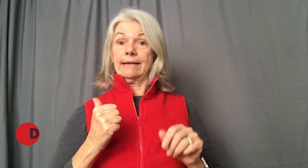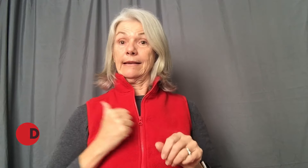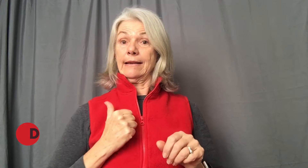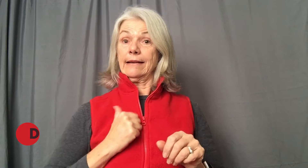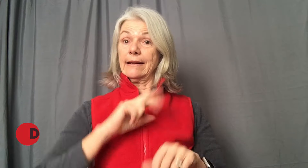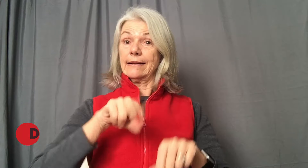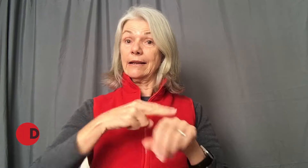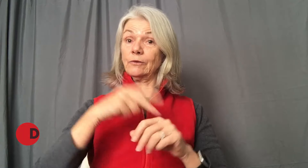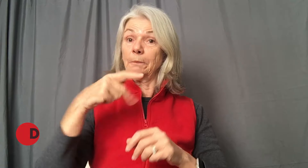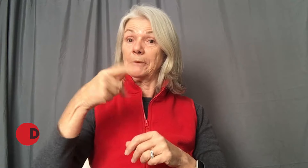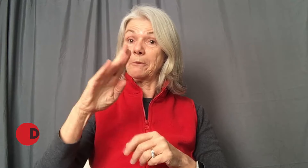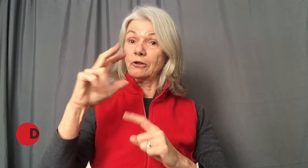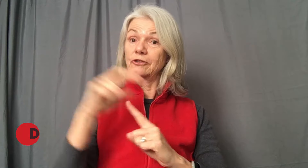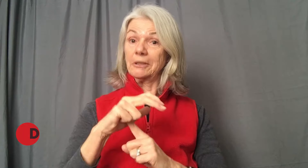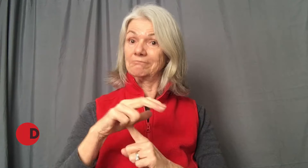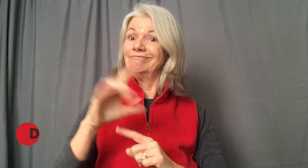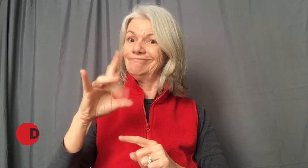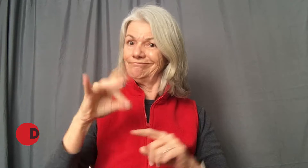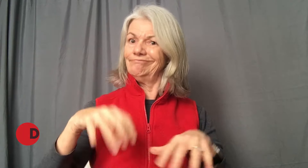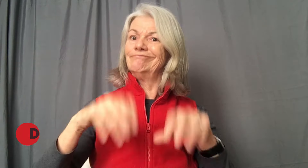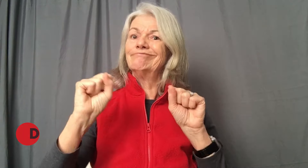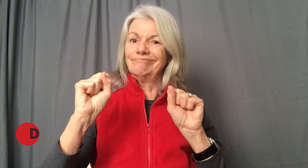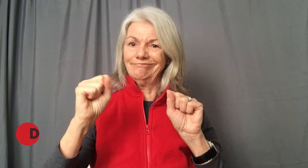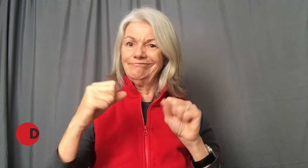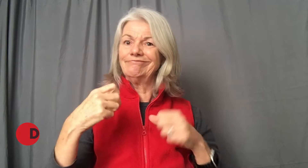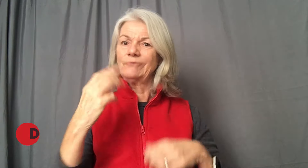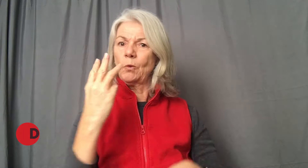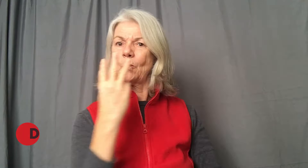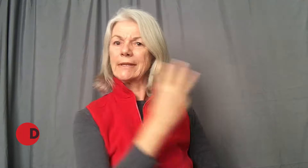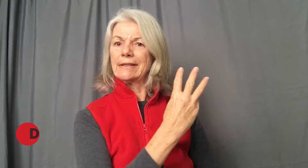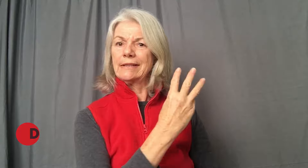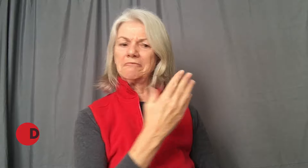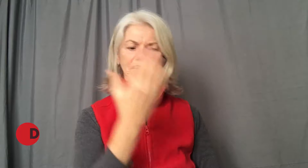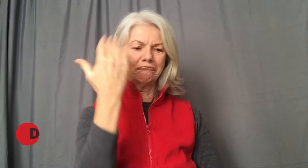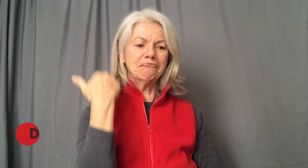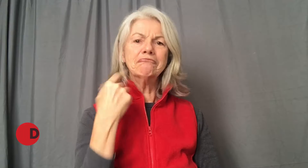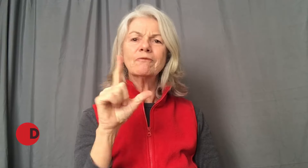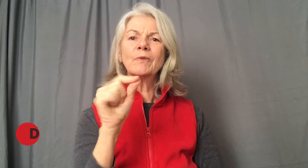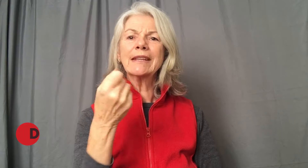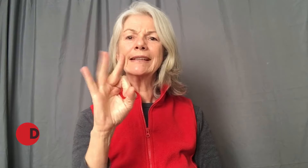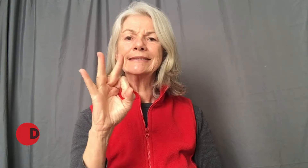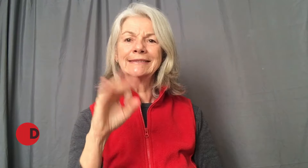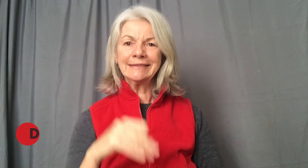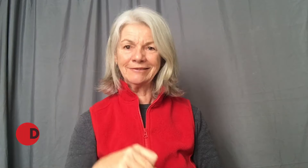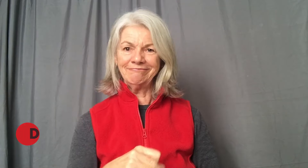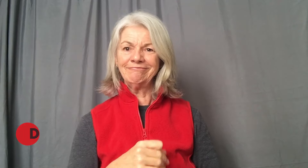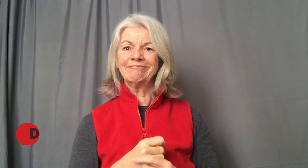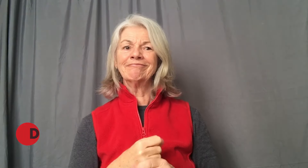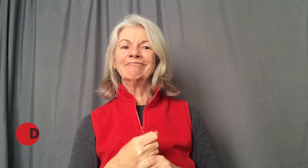Canada National Pickleball Championship was first played in the West in 2019.